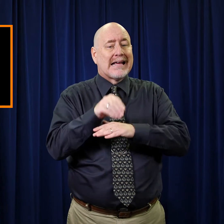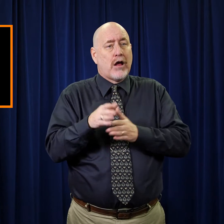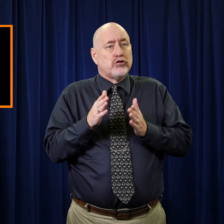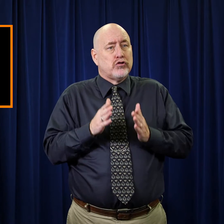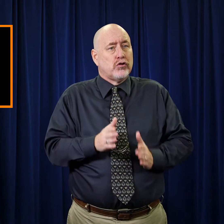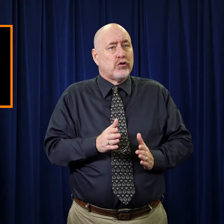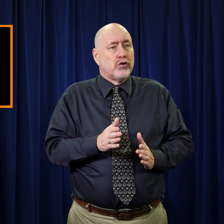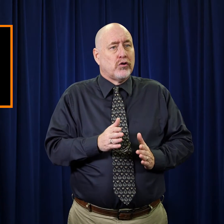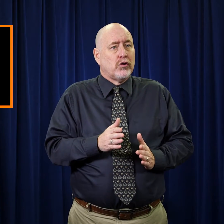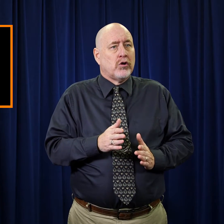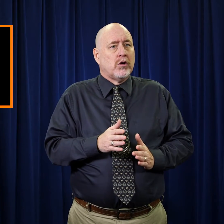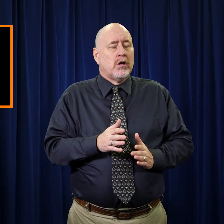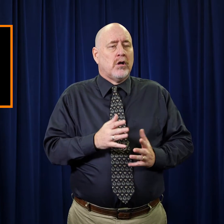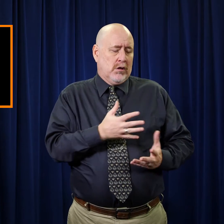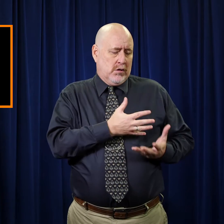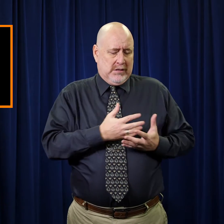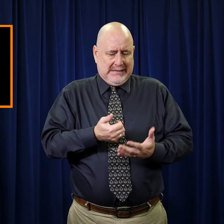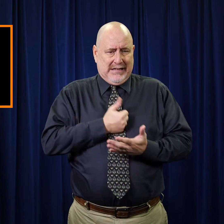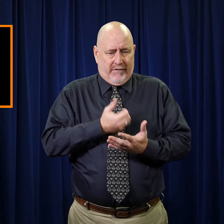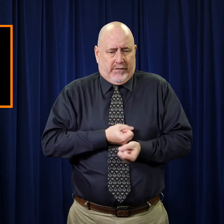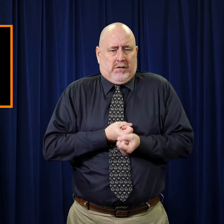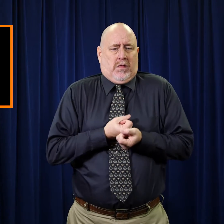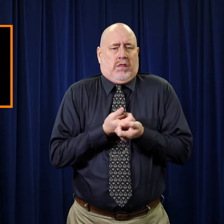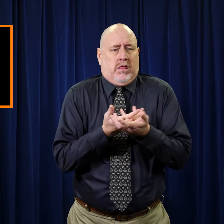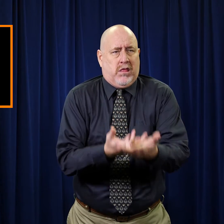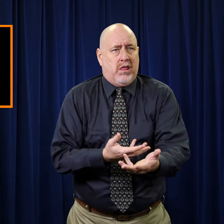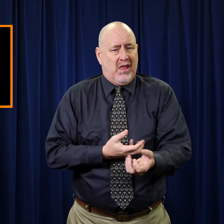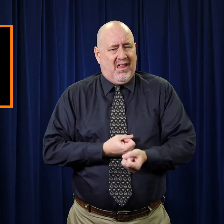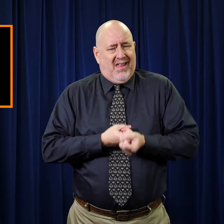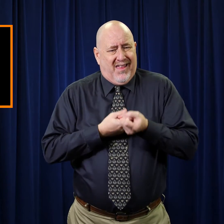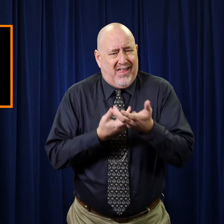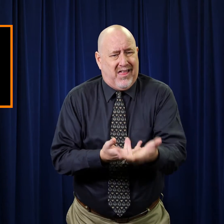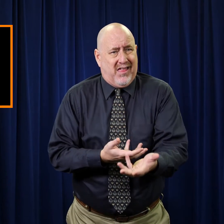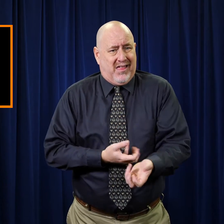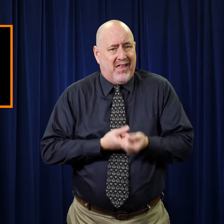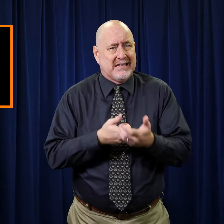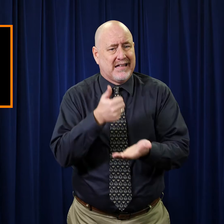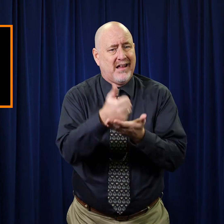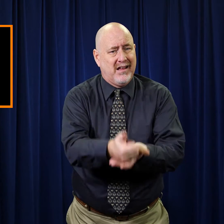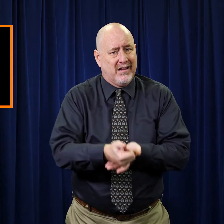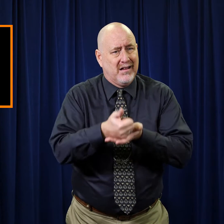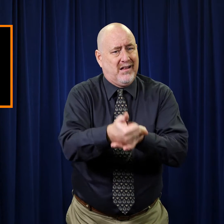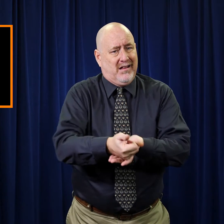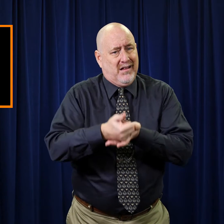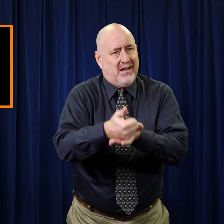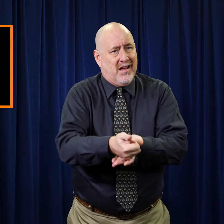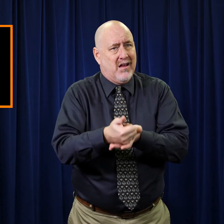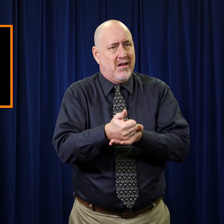A counselor puts so much of himself or herself into the problems, when you try